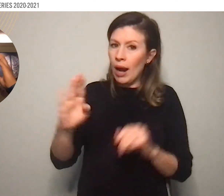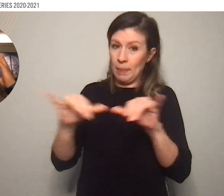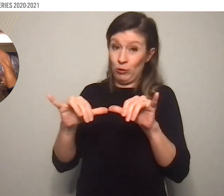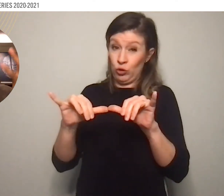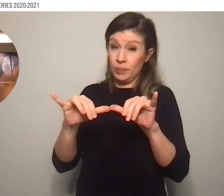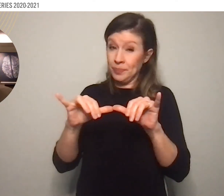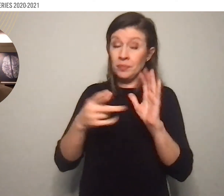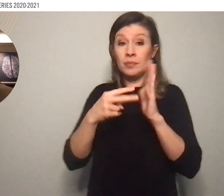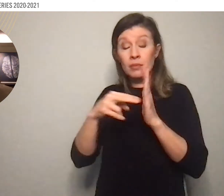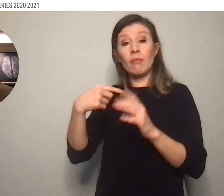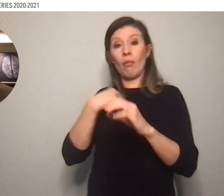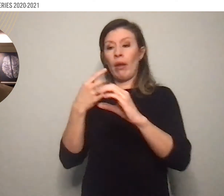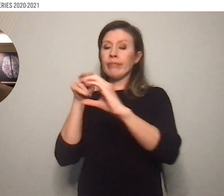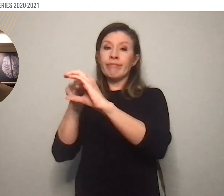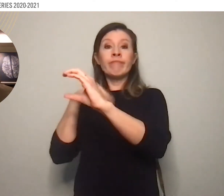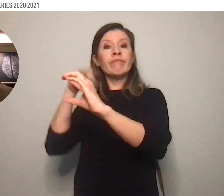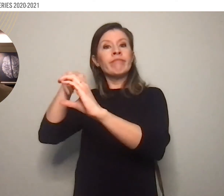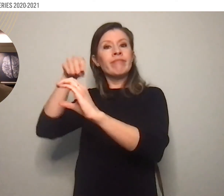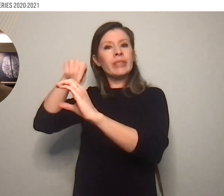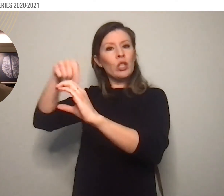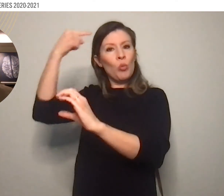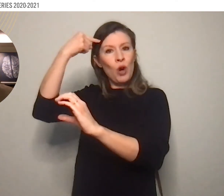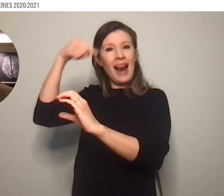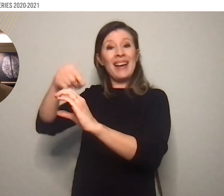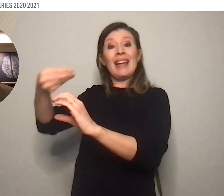if I take an MRI and I appear inside the brain, it's giving me a picture of what's inside